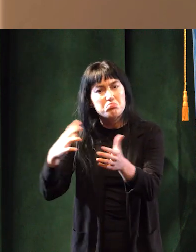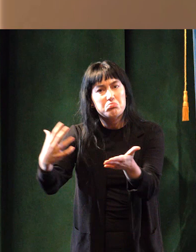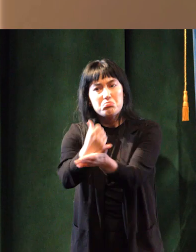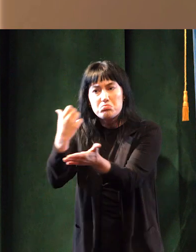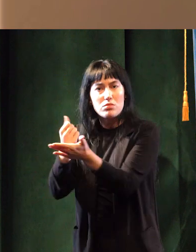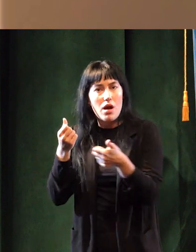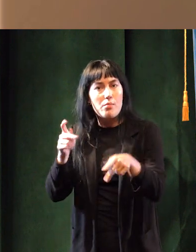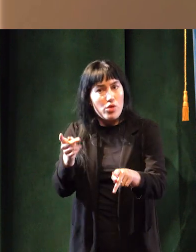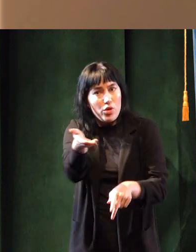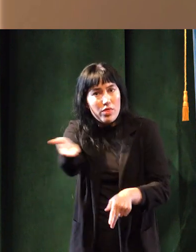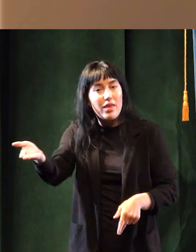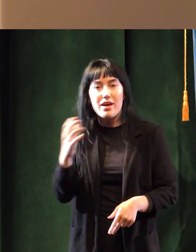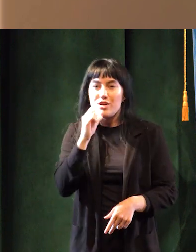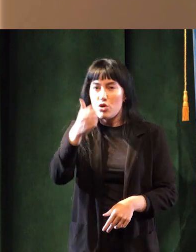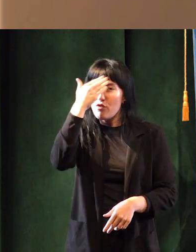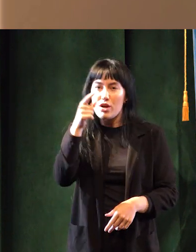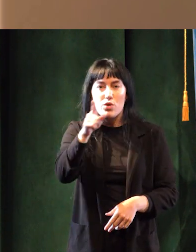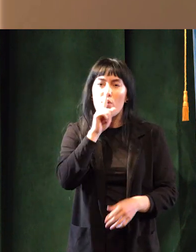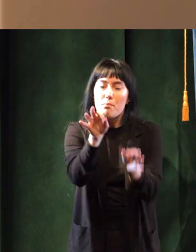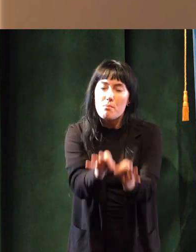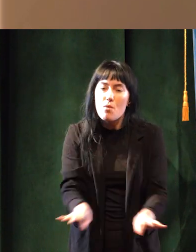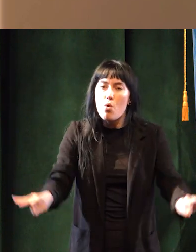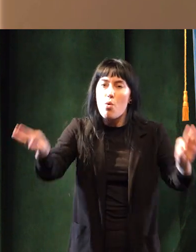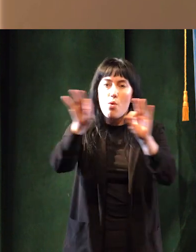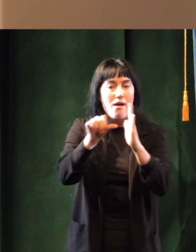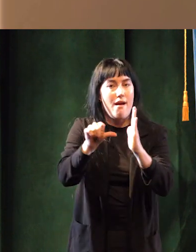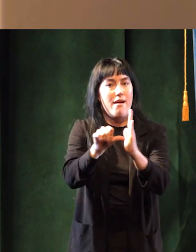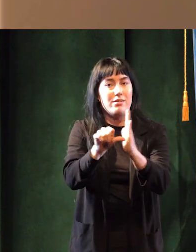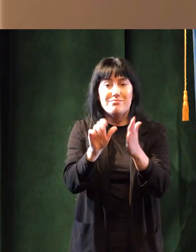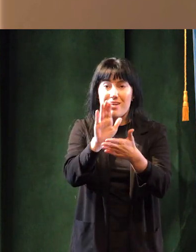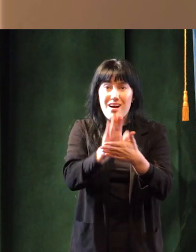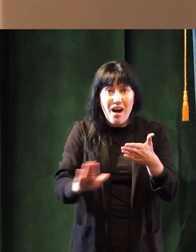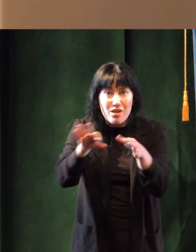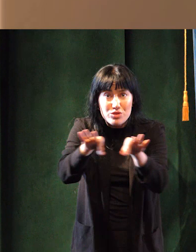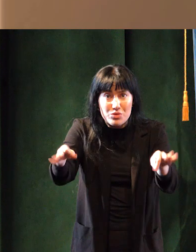don't forget you have incredible assets college degree from a fine institution